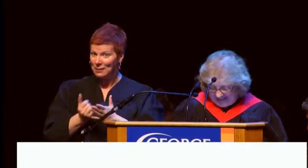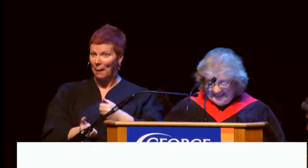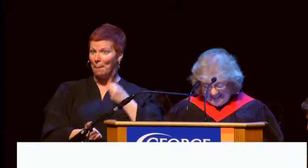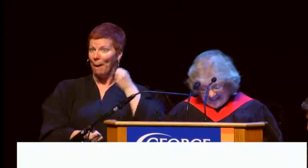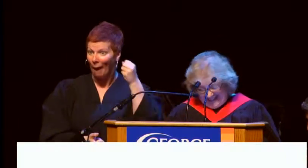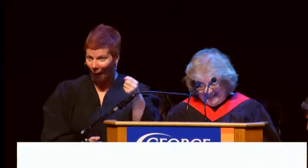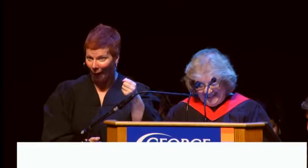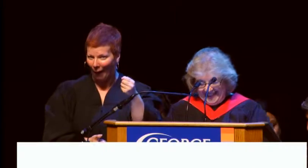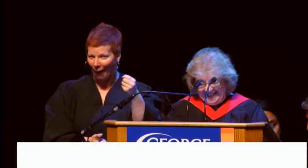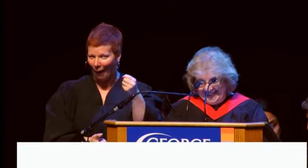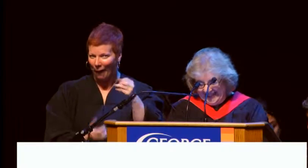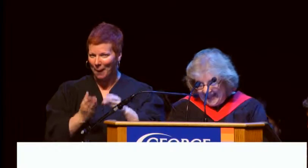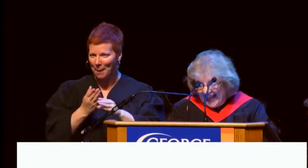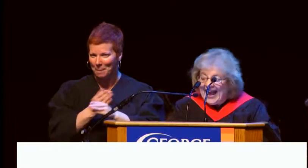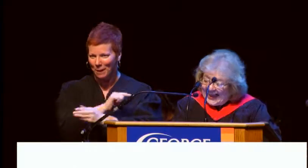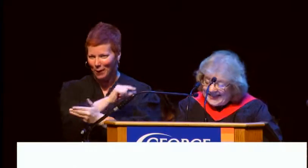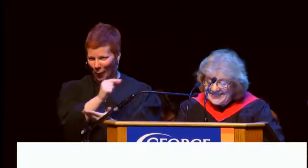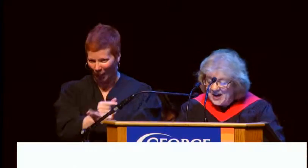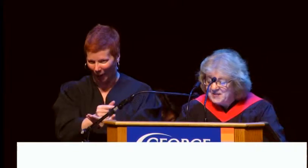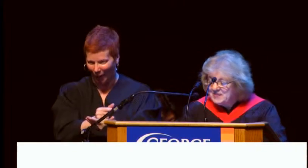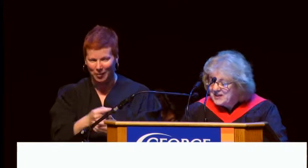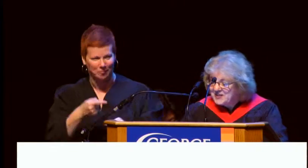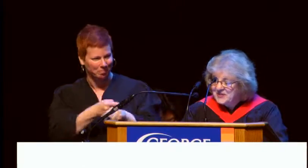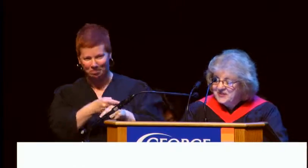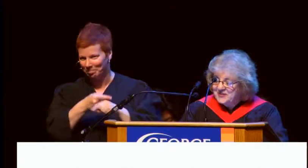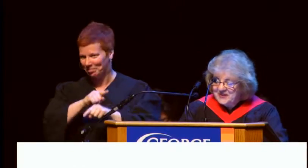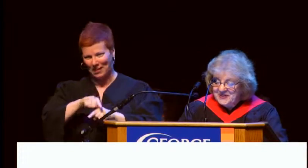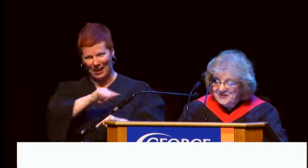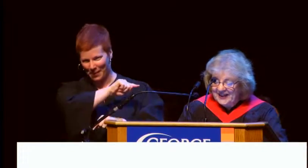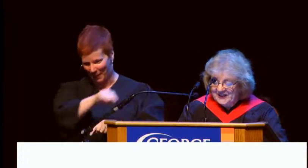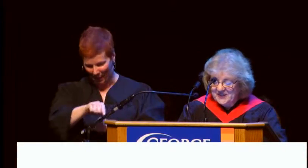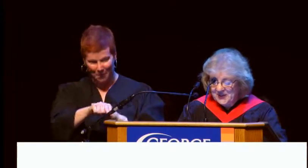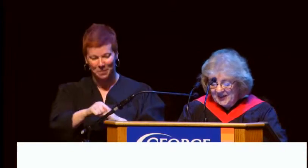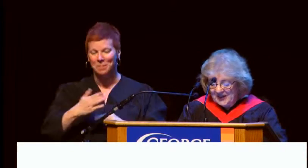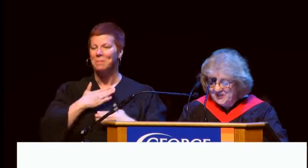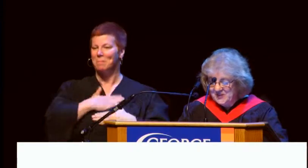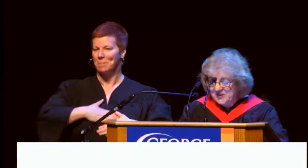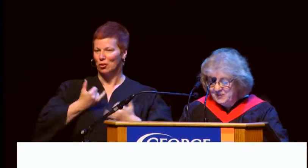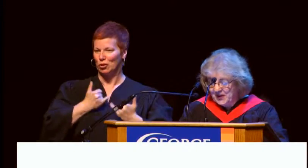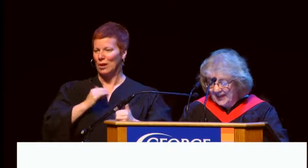IT IS NOW MY PLEASURE TO INTRODUCE THE VALEDICTORIAN FOR THIS MORNING.